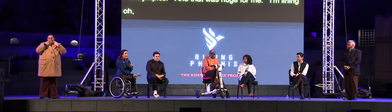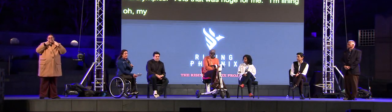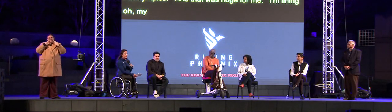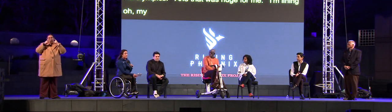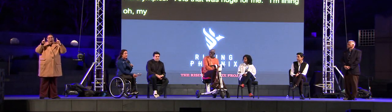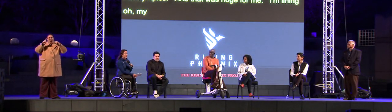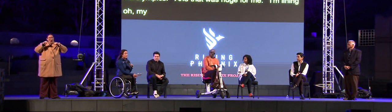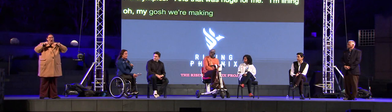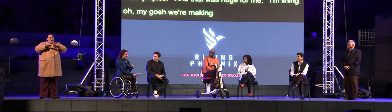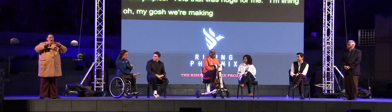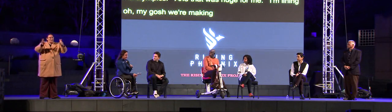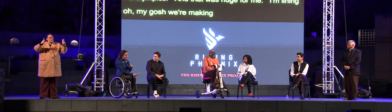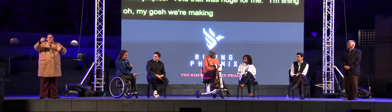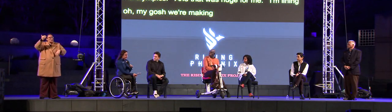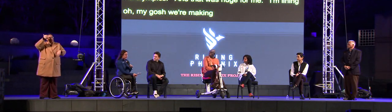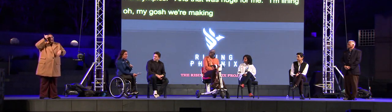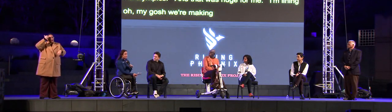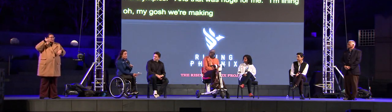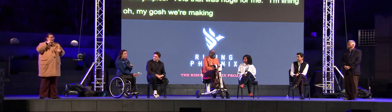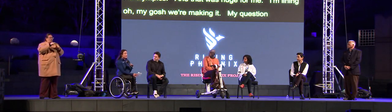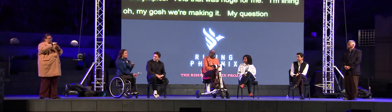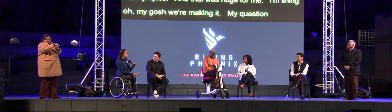And my question for you guys is that what can